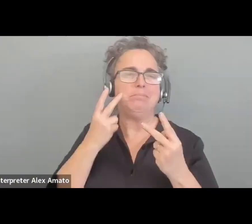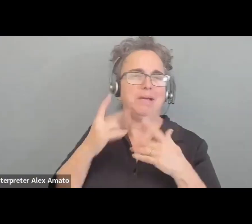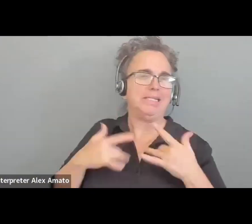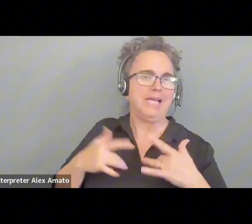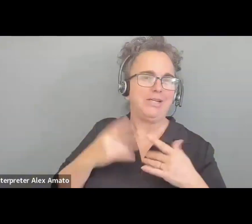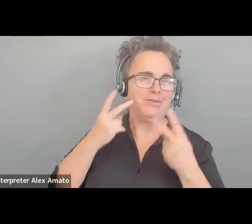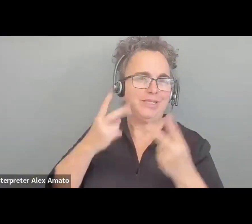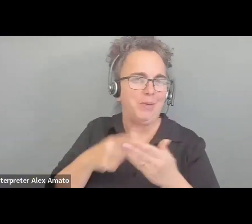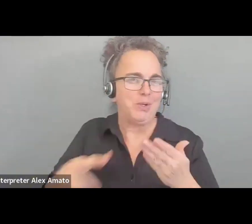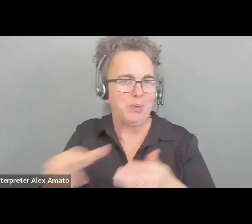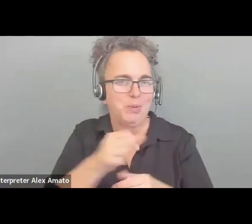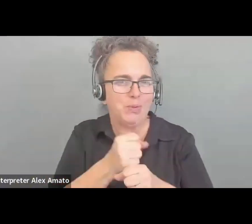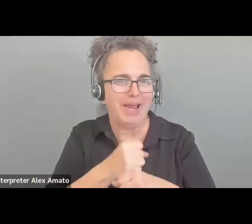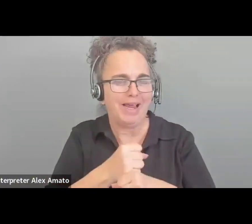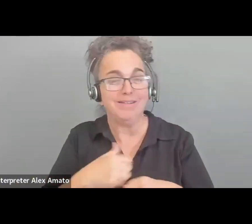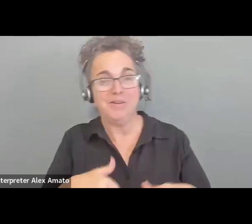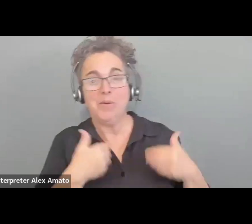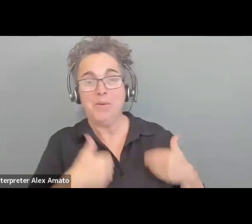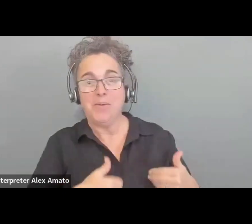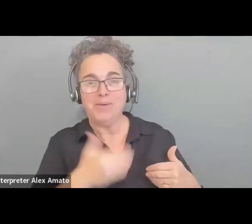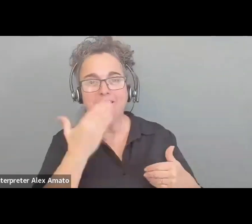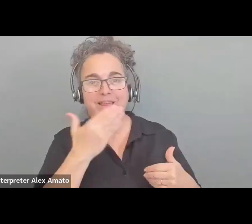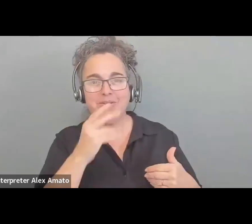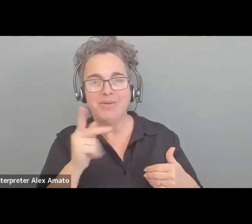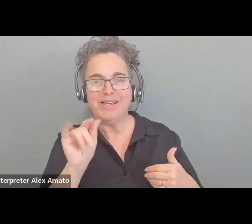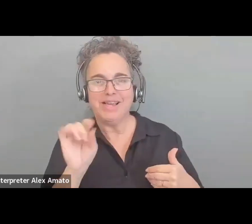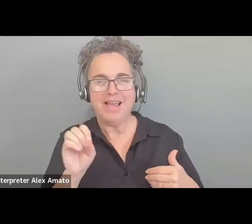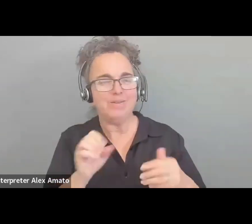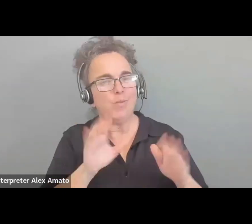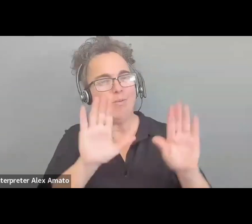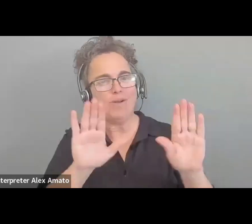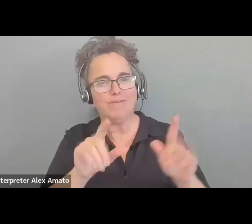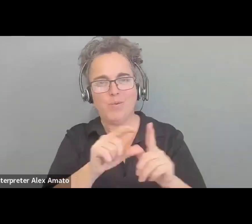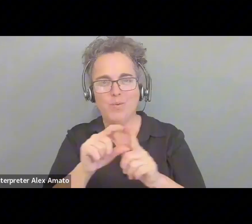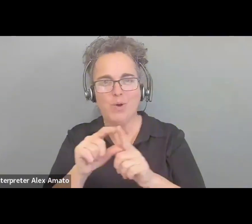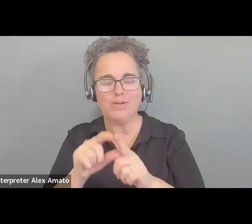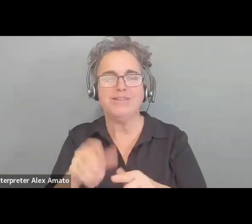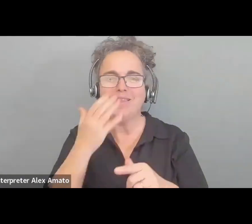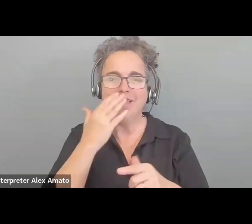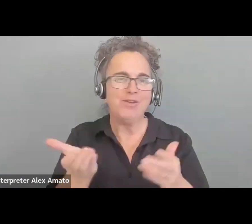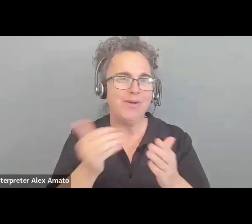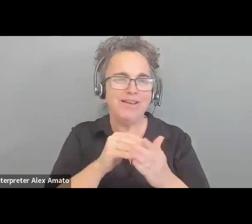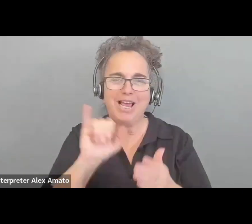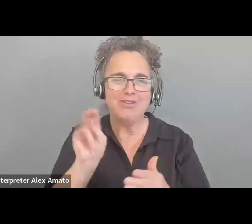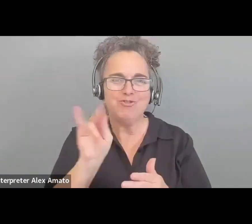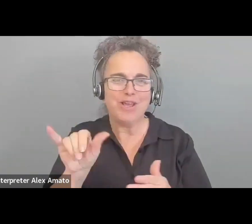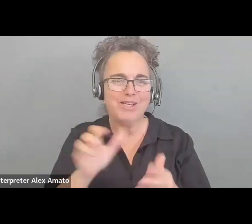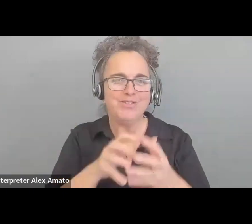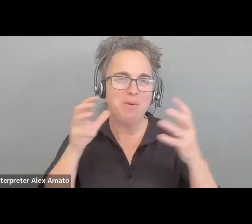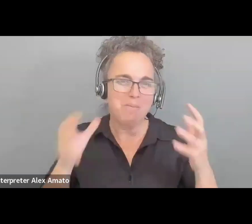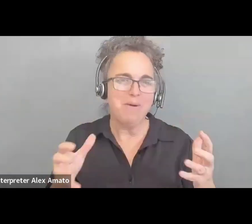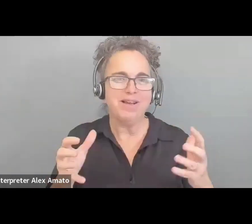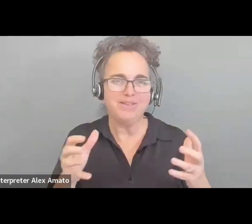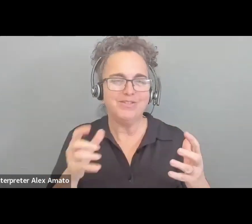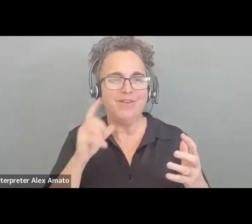This is Kate. Wonderful, wonderful words to end on. Thank you again, Jenny, so much for making time for us.